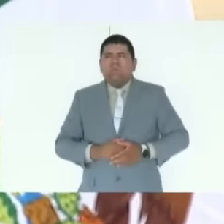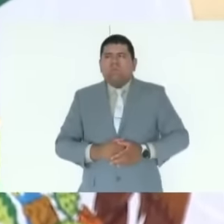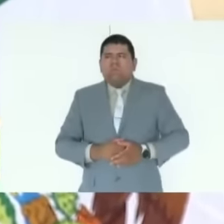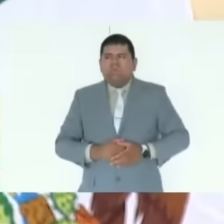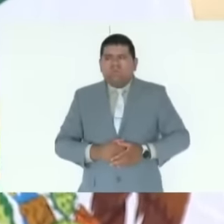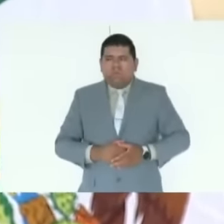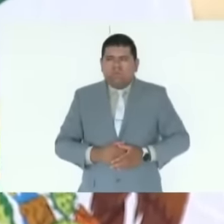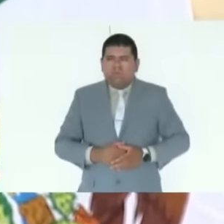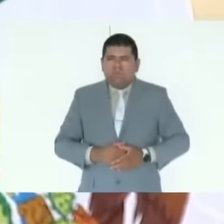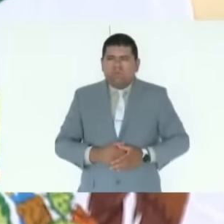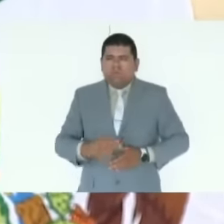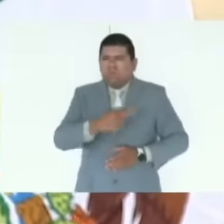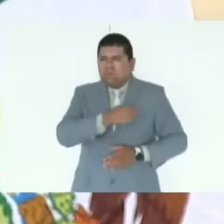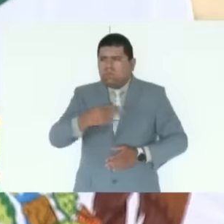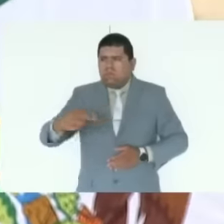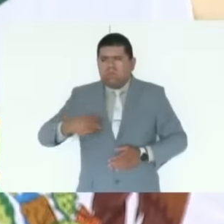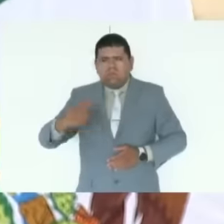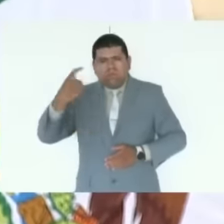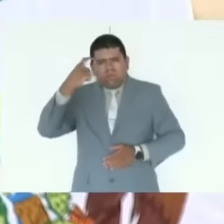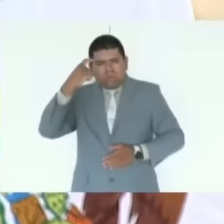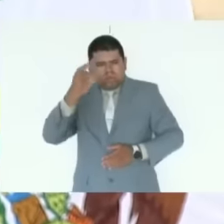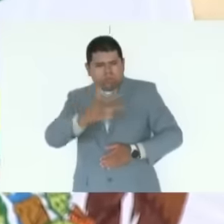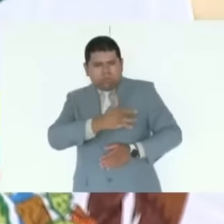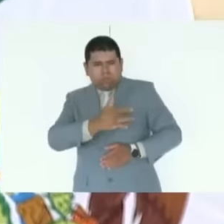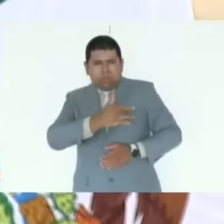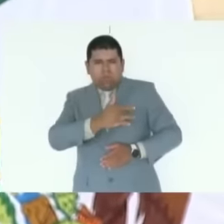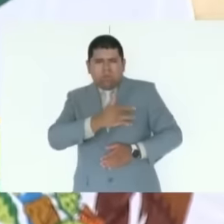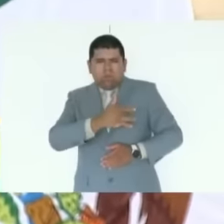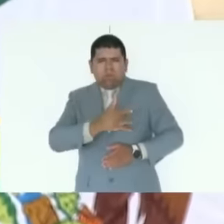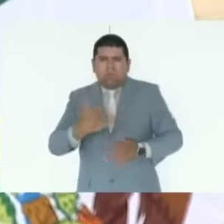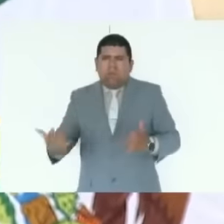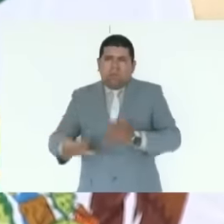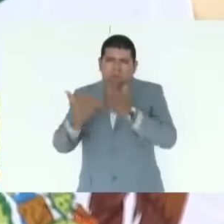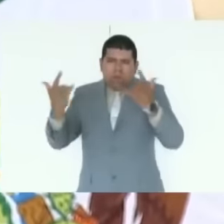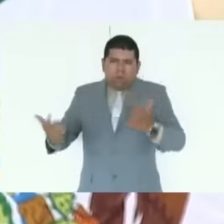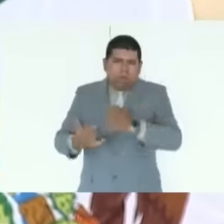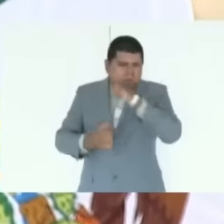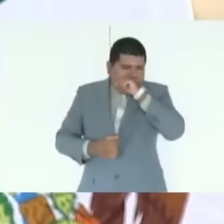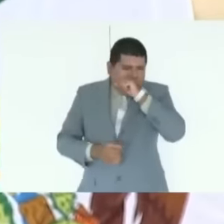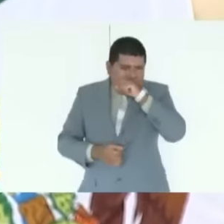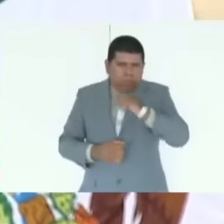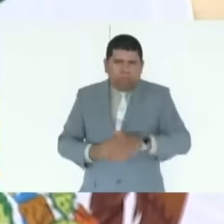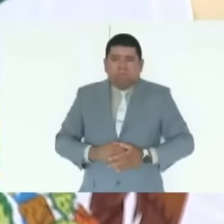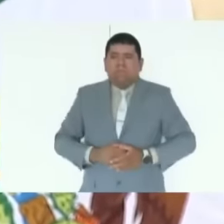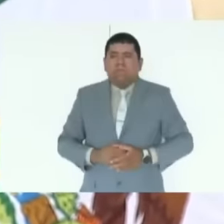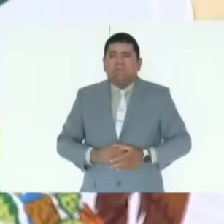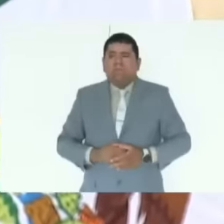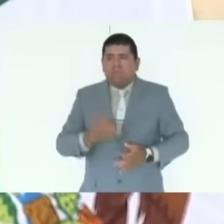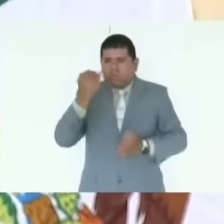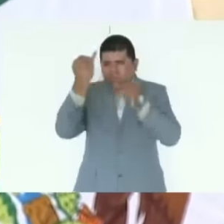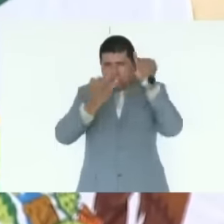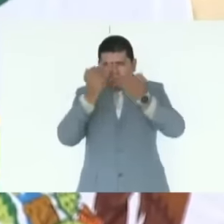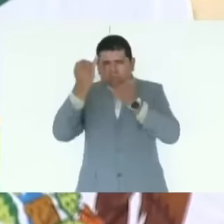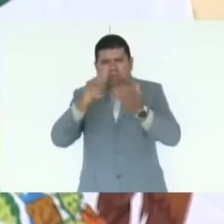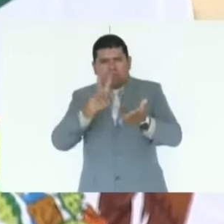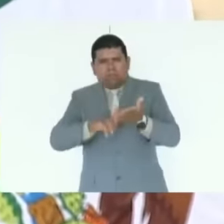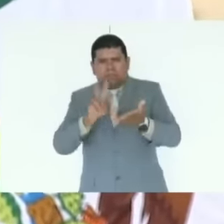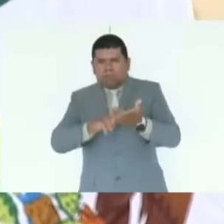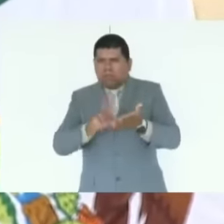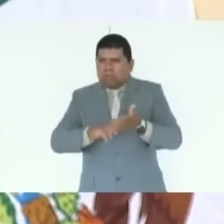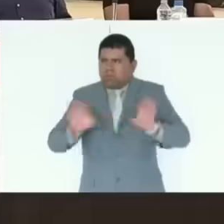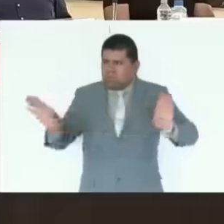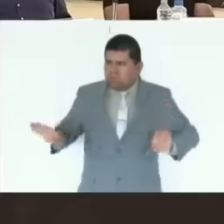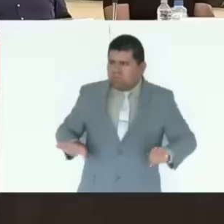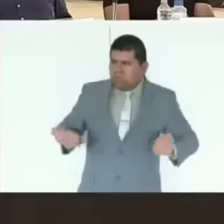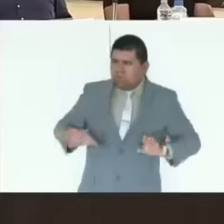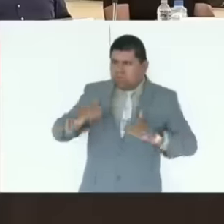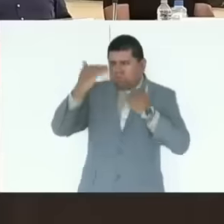principles in our hearts, in our minds and in our history. that are part of the legacy of